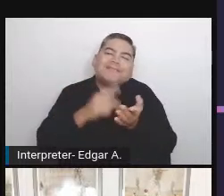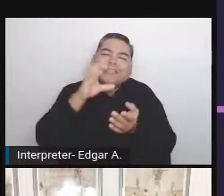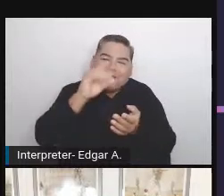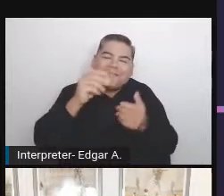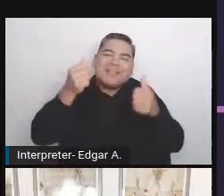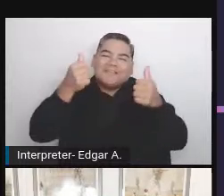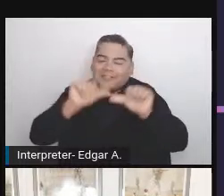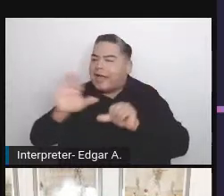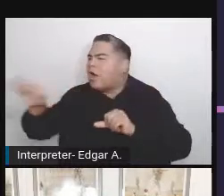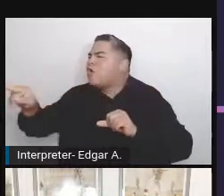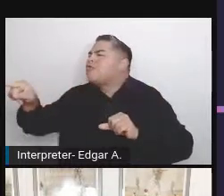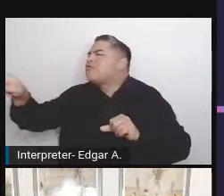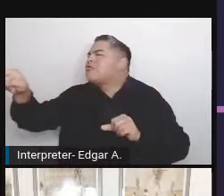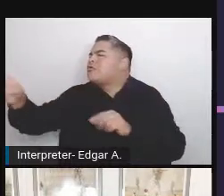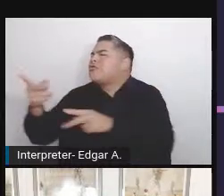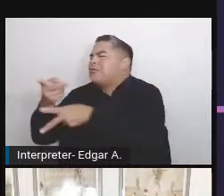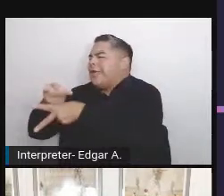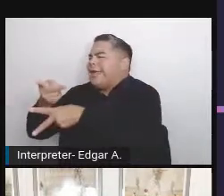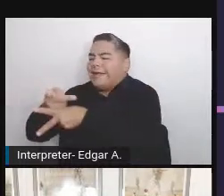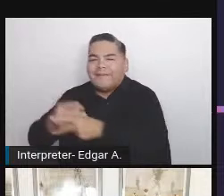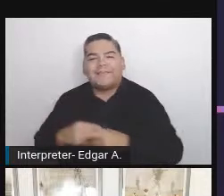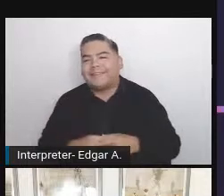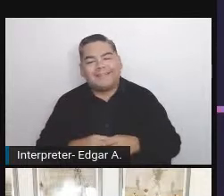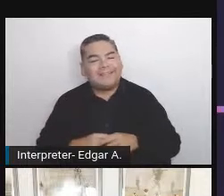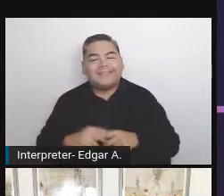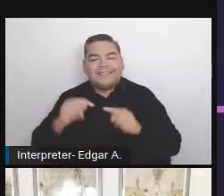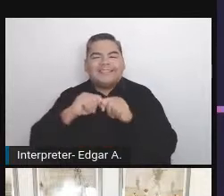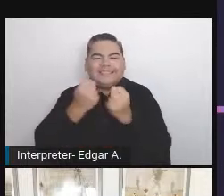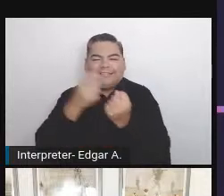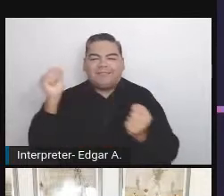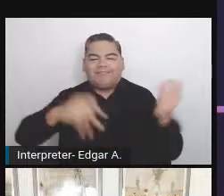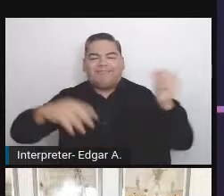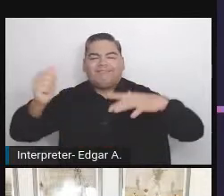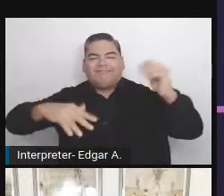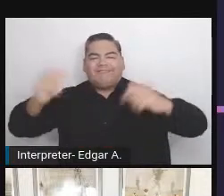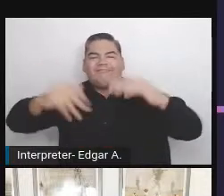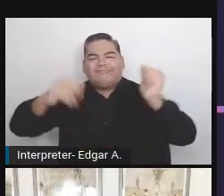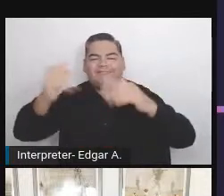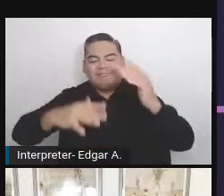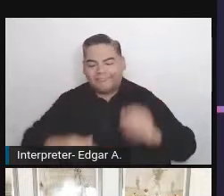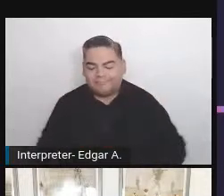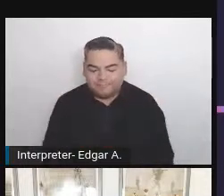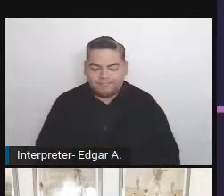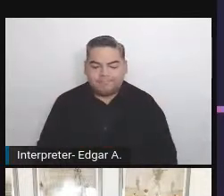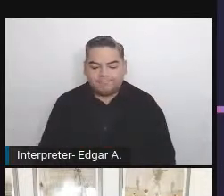something more than just a few lines of code or an overlay like some companies try to convince us.